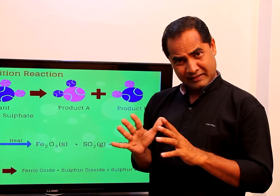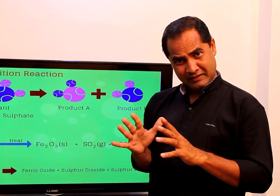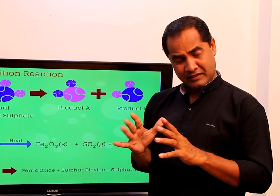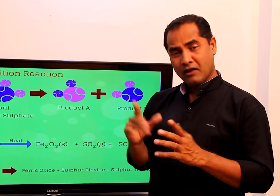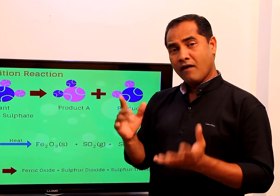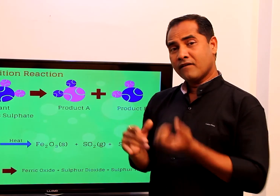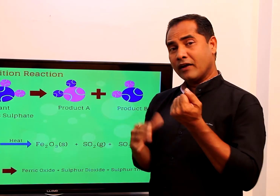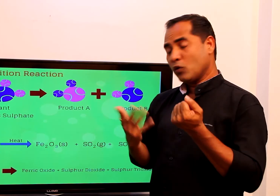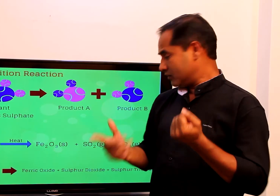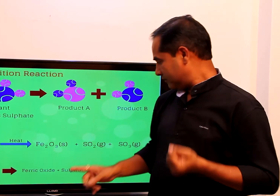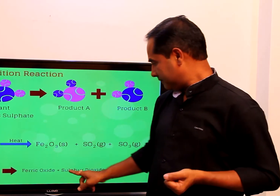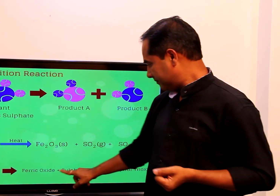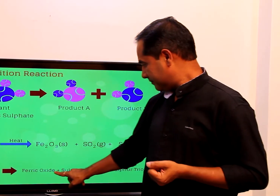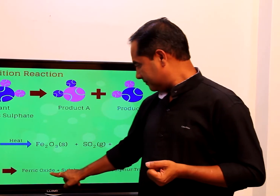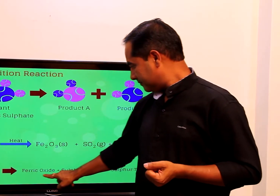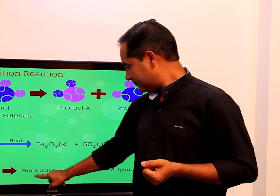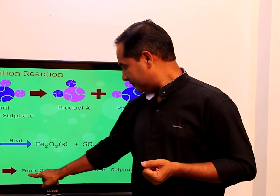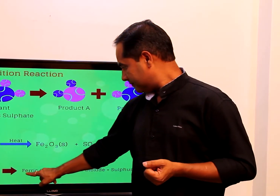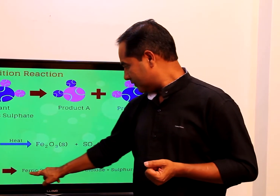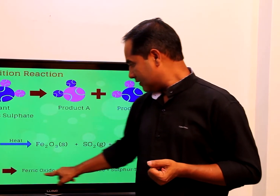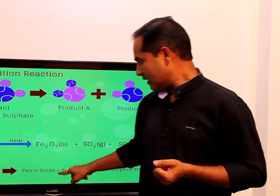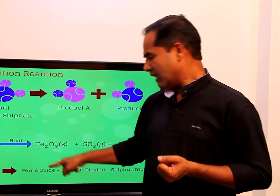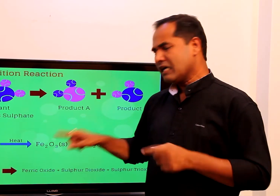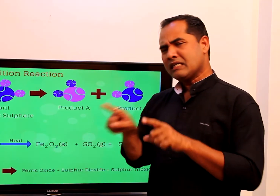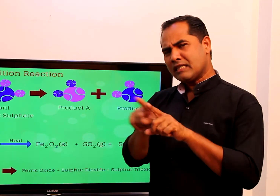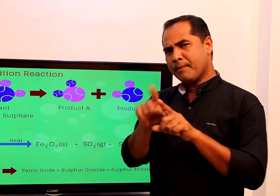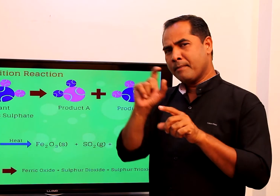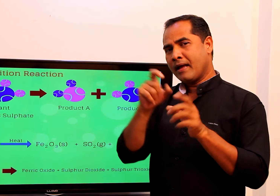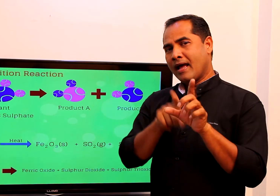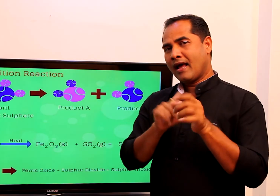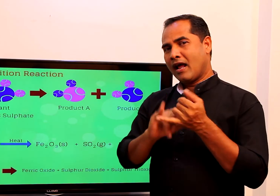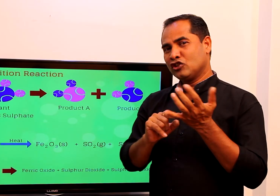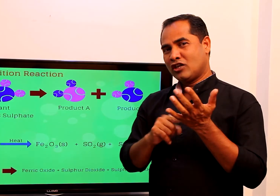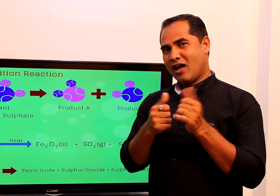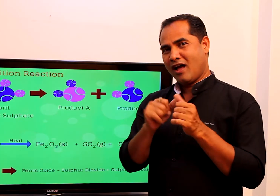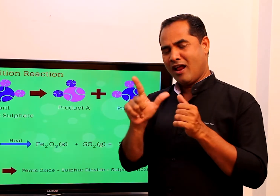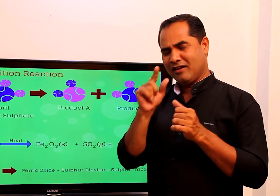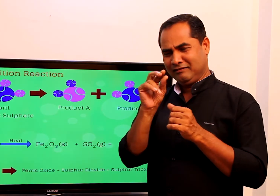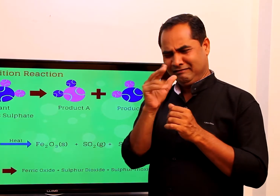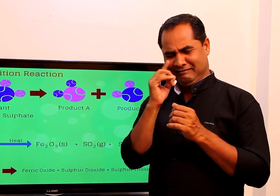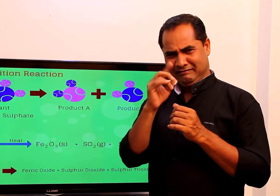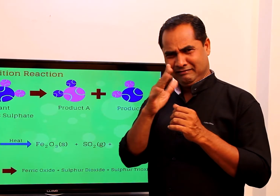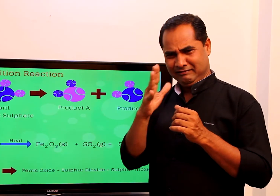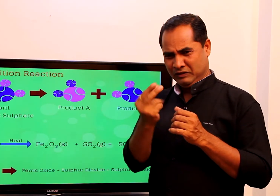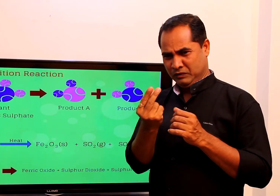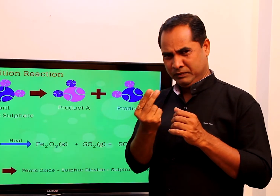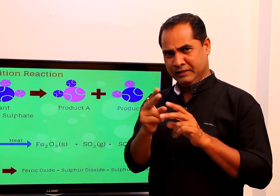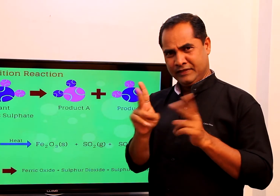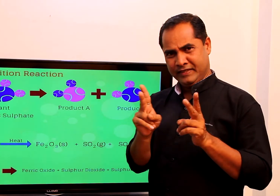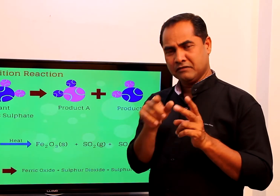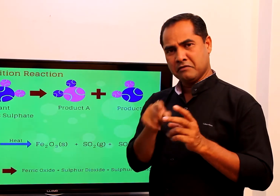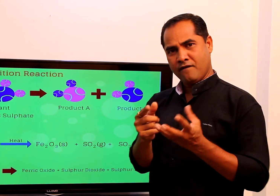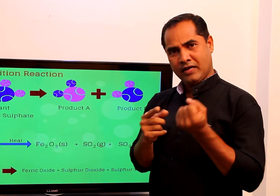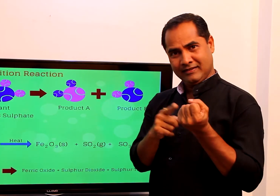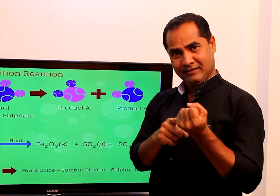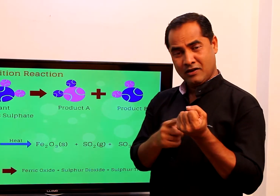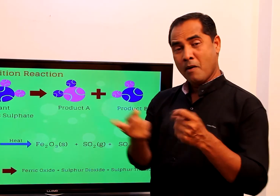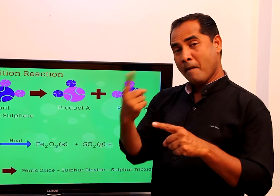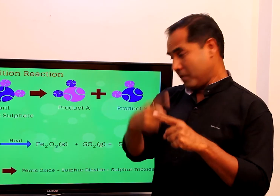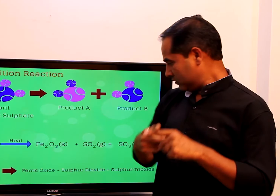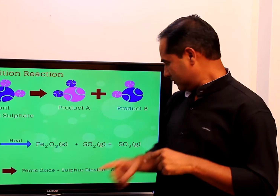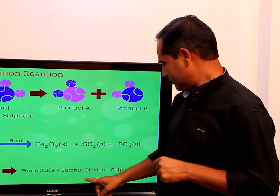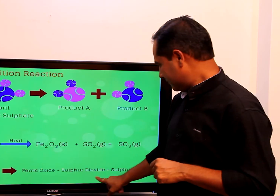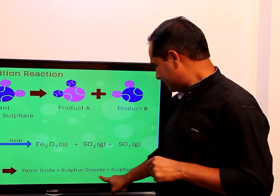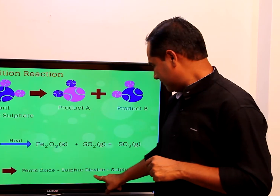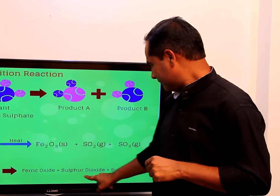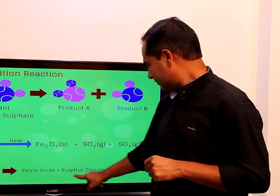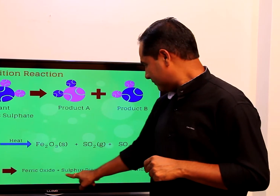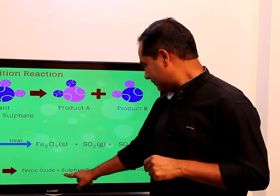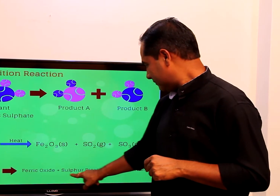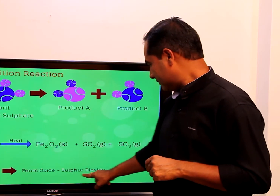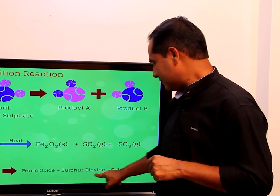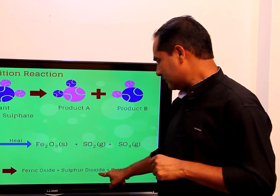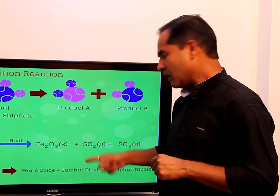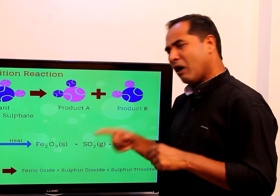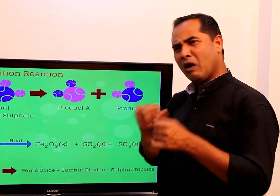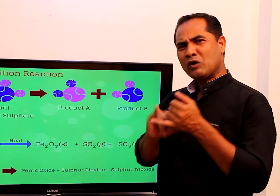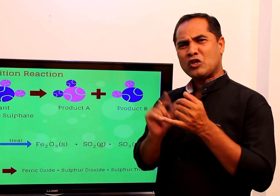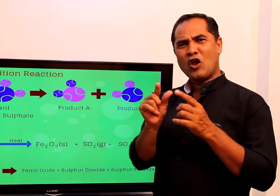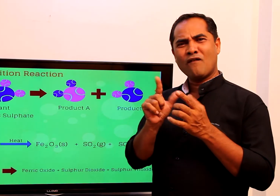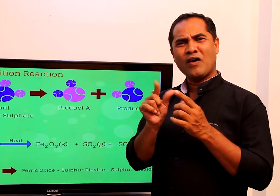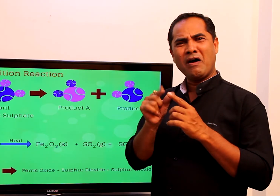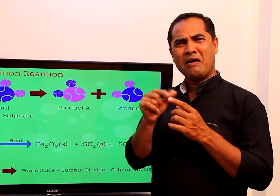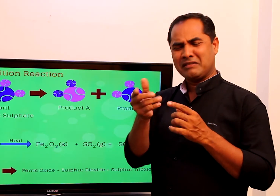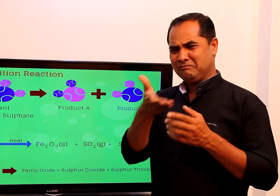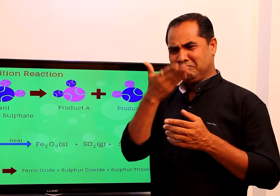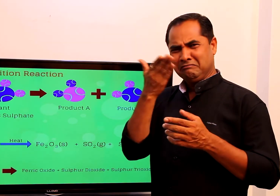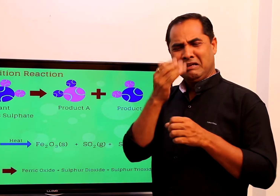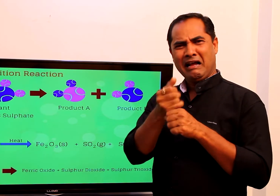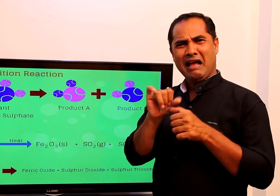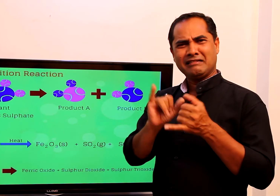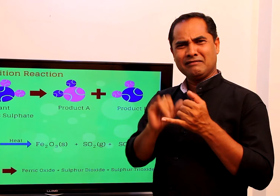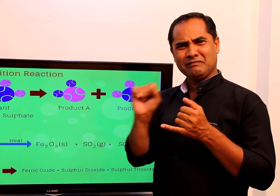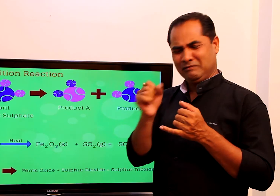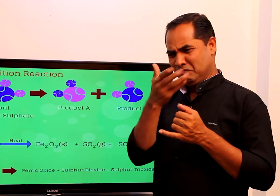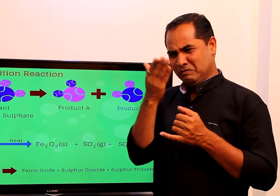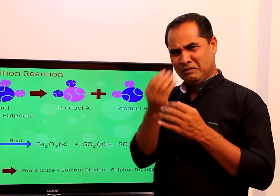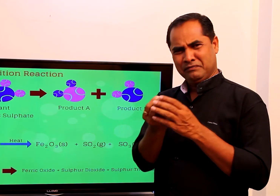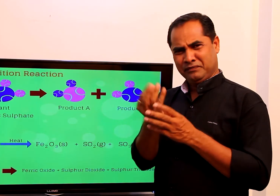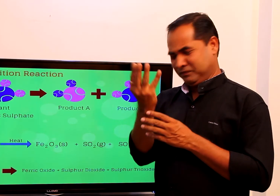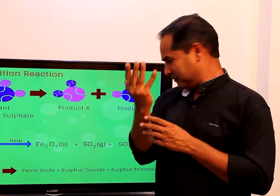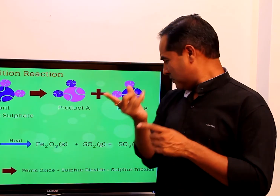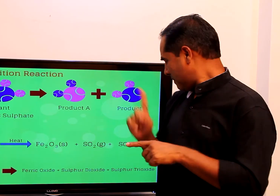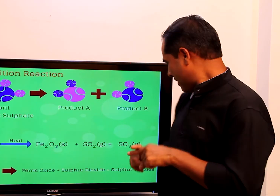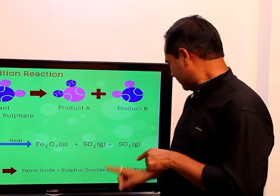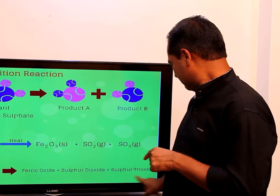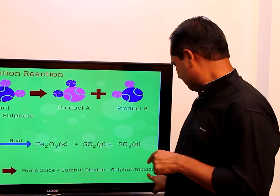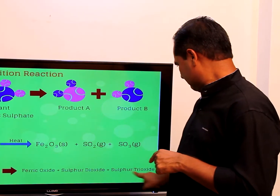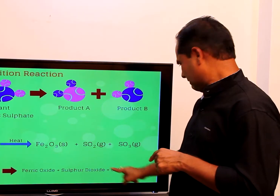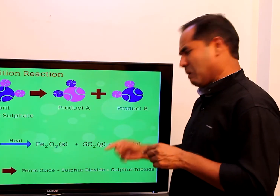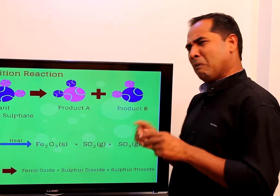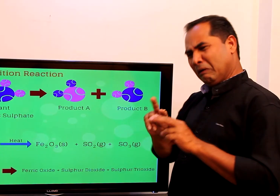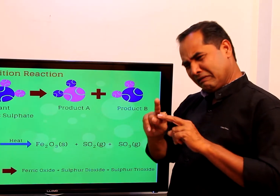When we heat ferrous sulphate, we get ferric oxide, also a gas sulfur dioxide and